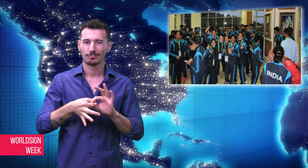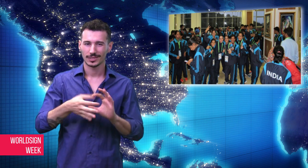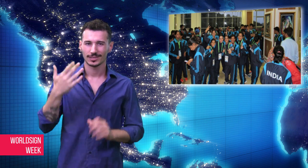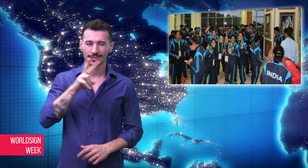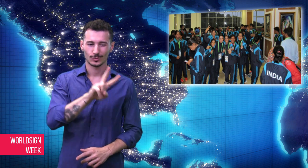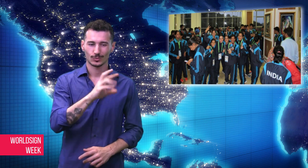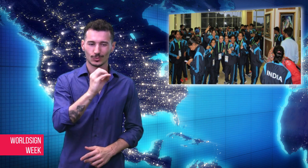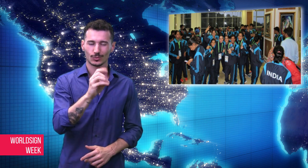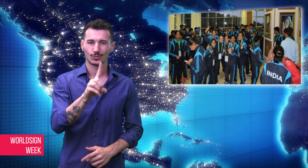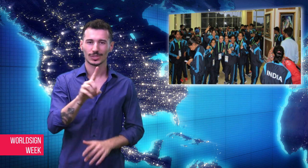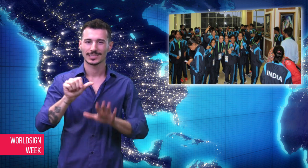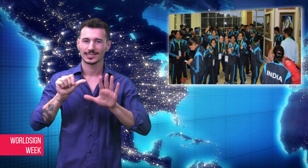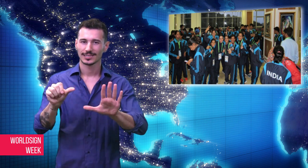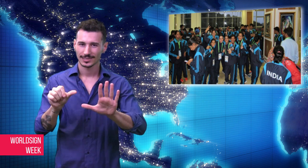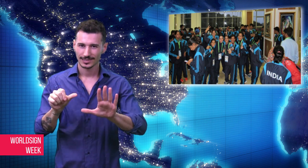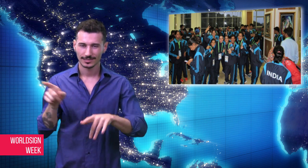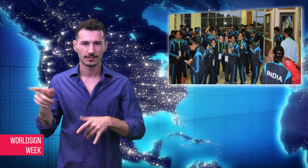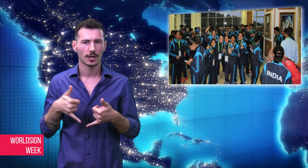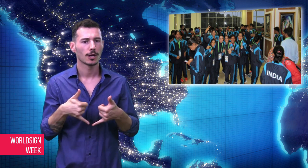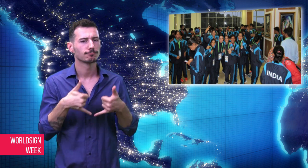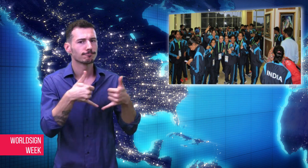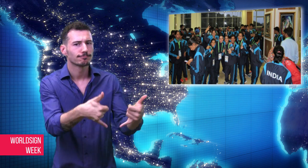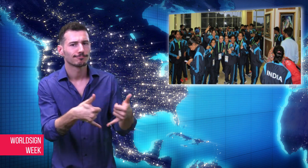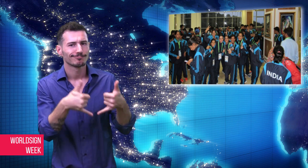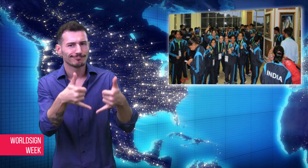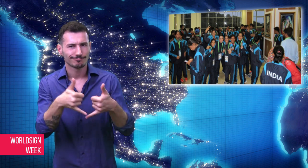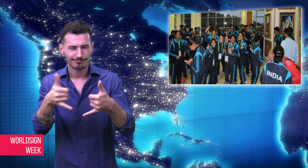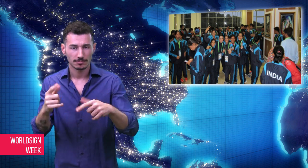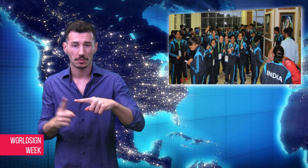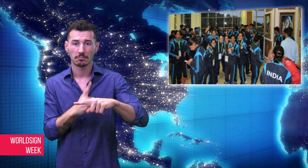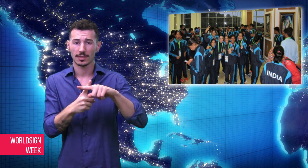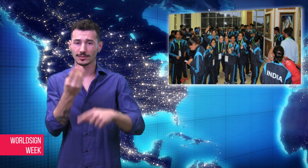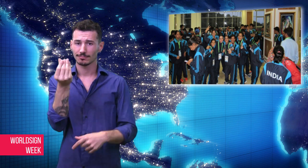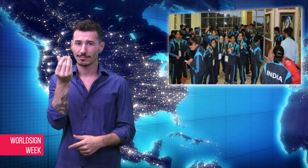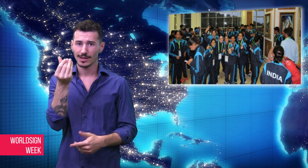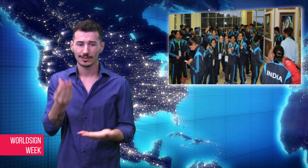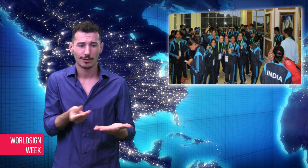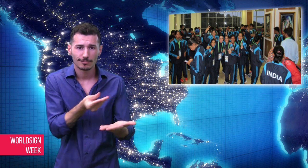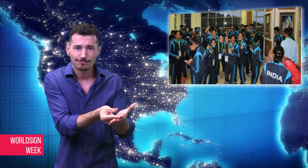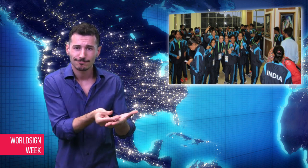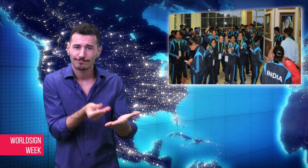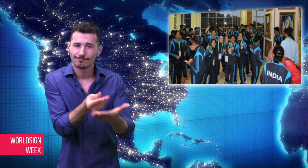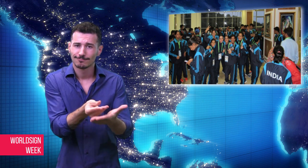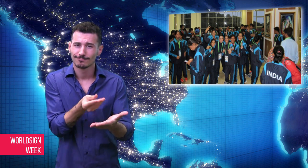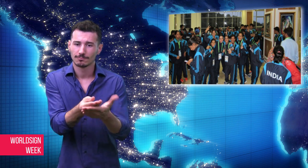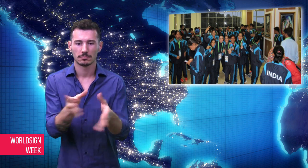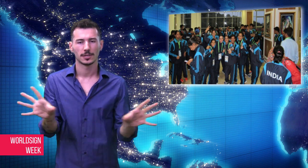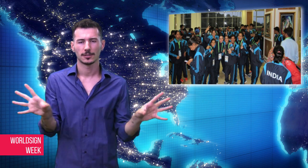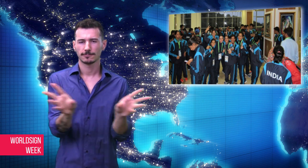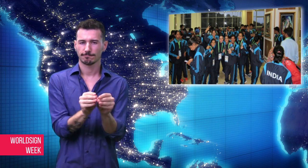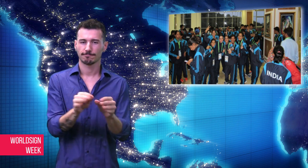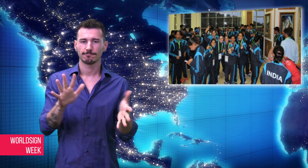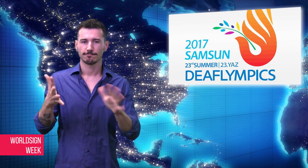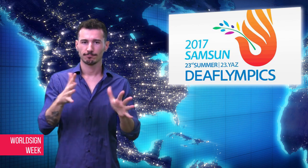presidential awards and cash prize of 7.5 million rupees or over $110,000.